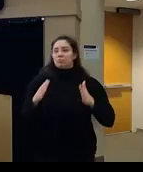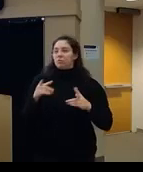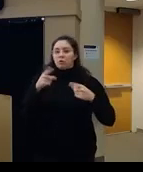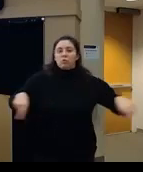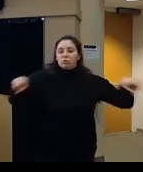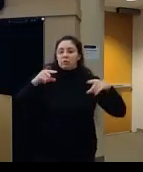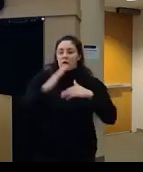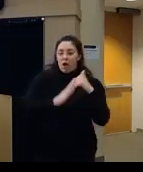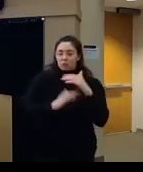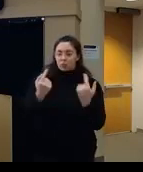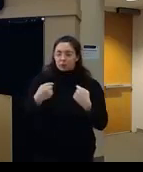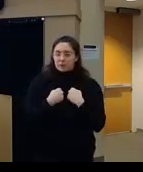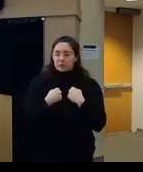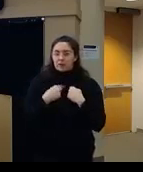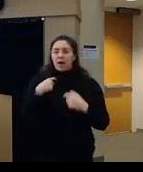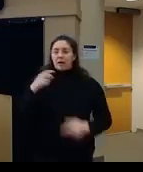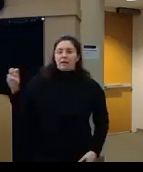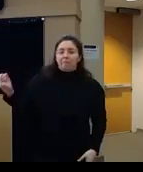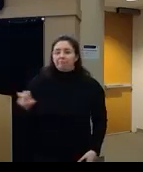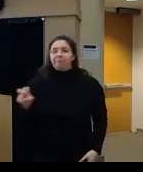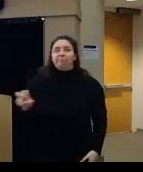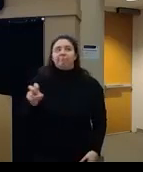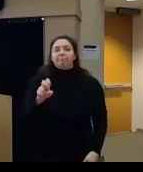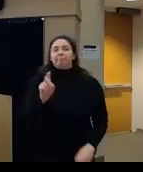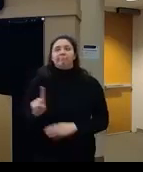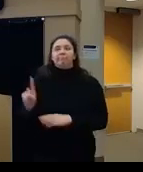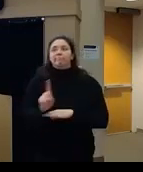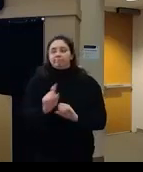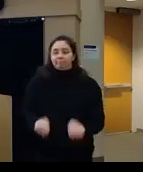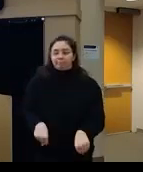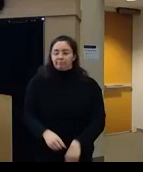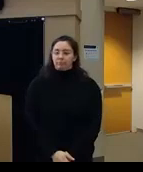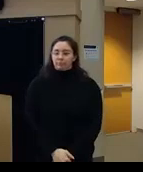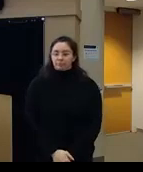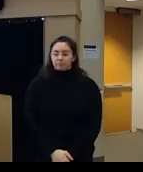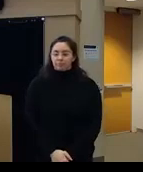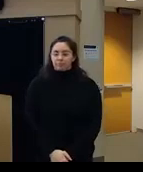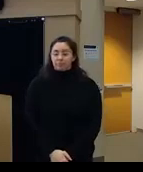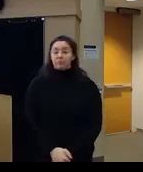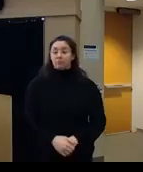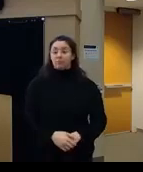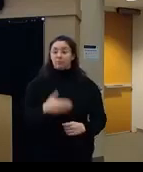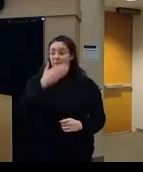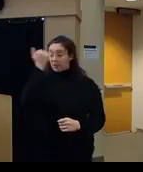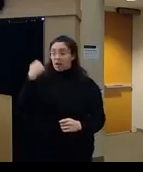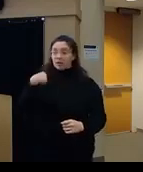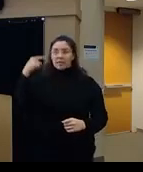my presence so I can navigate White spaces right now because I do that consciously it's a decision